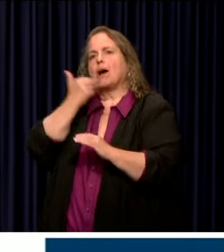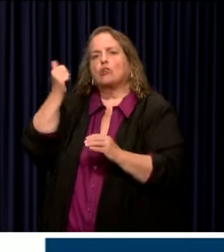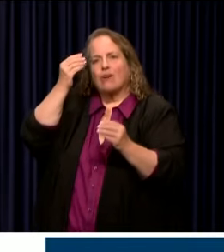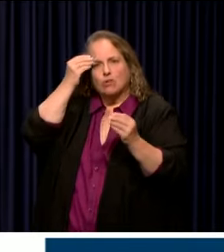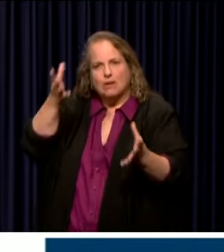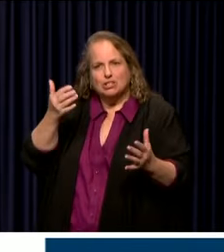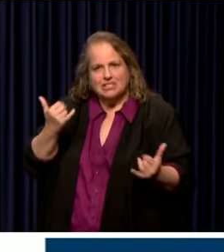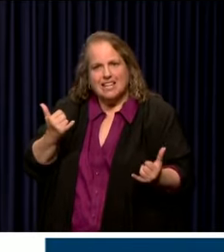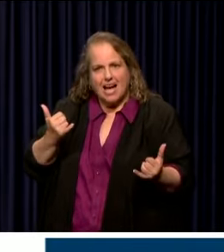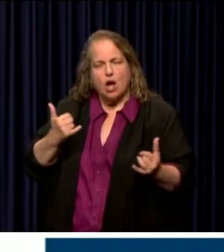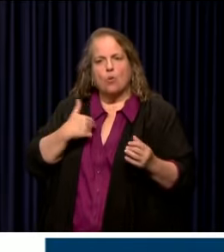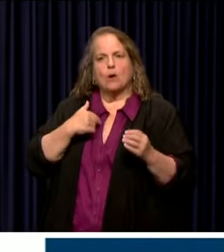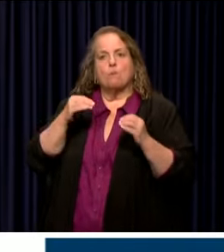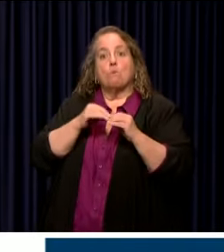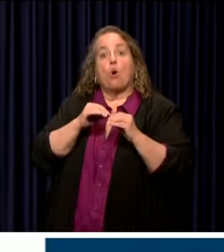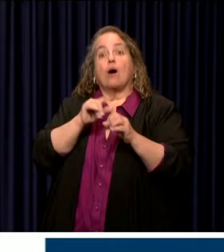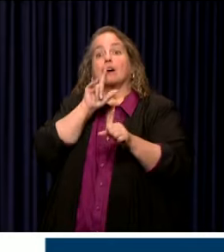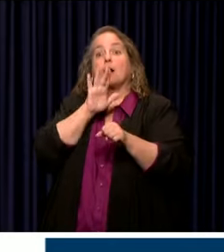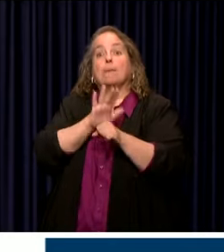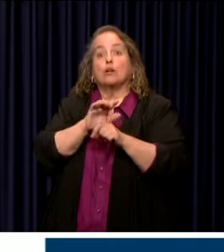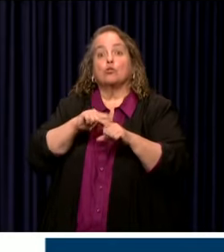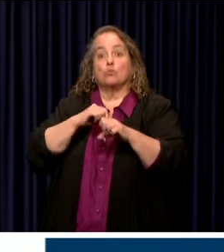STRAIGHT DOWN AND WE WOULD RIDE